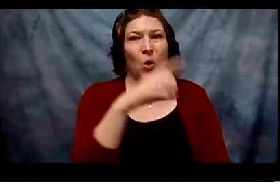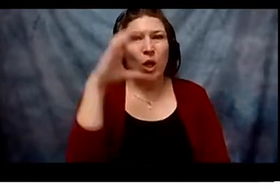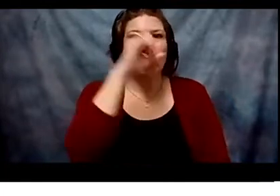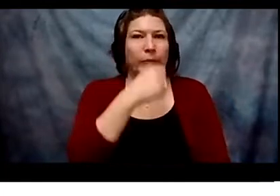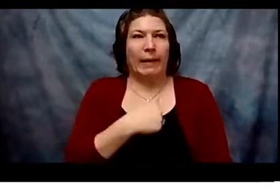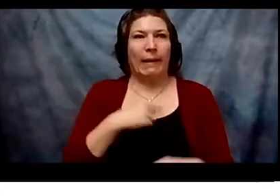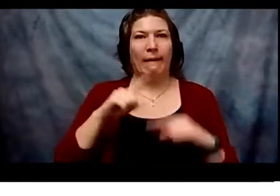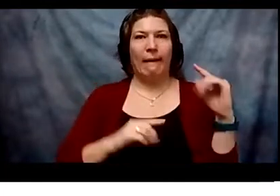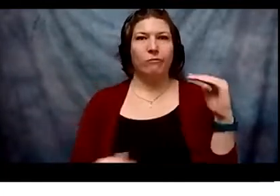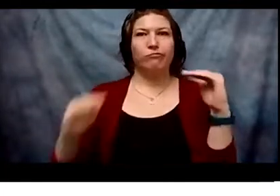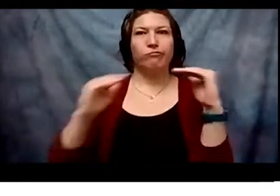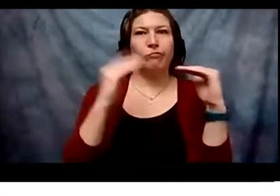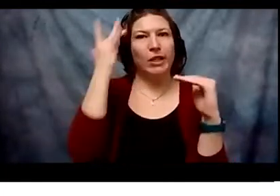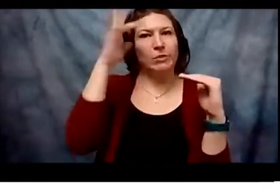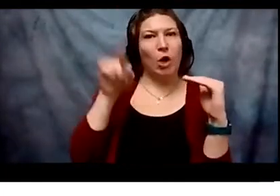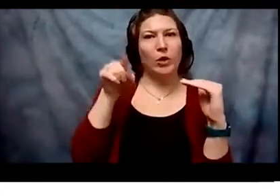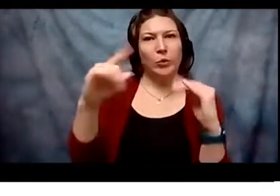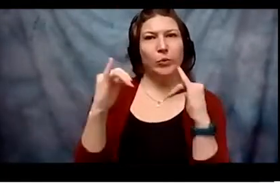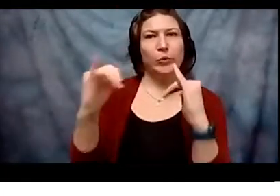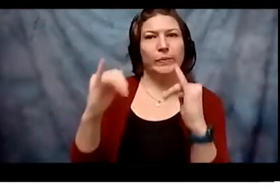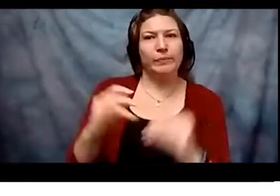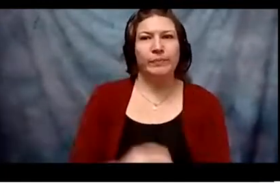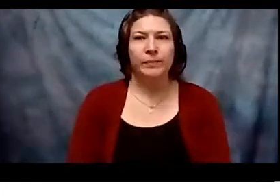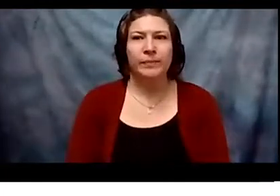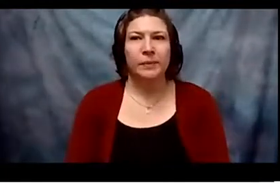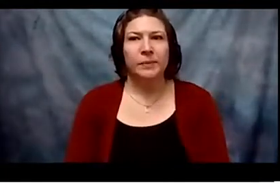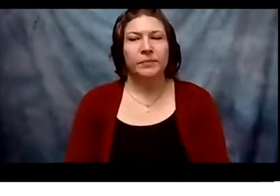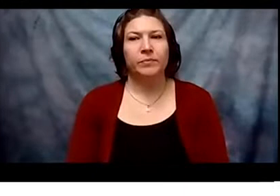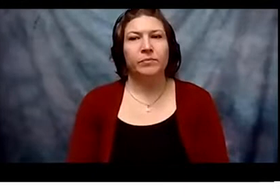smart as you are. You say, if I